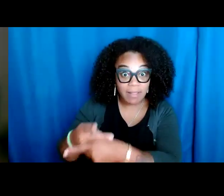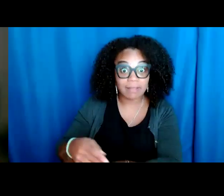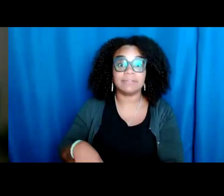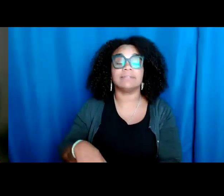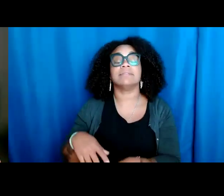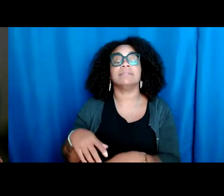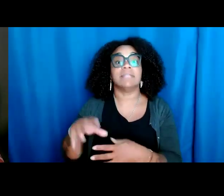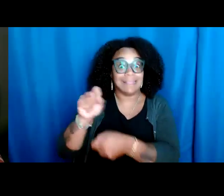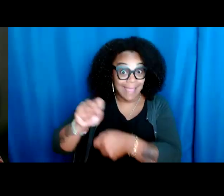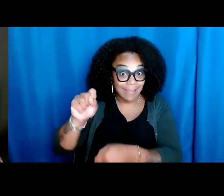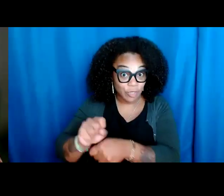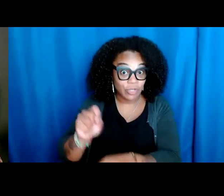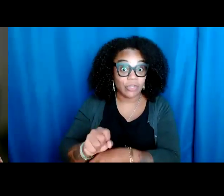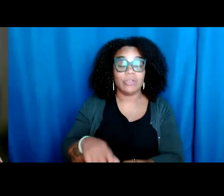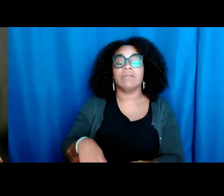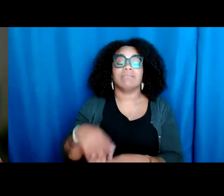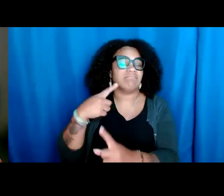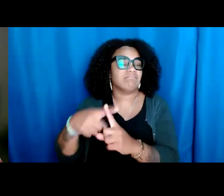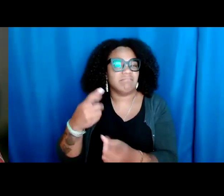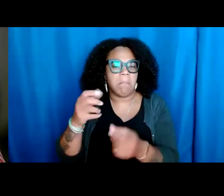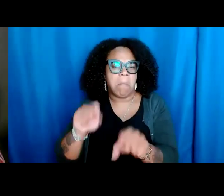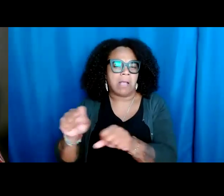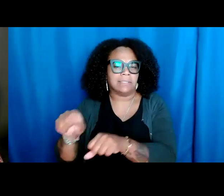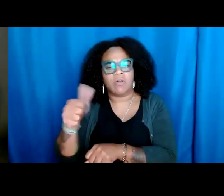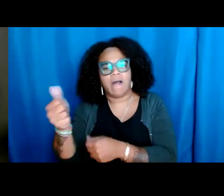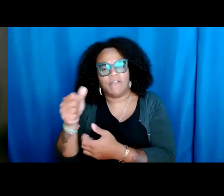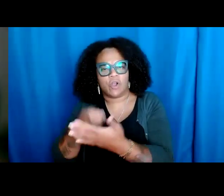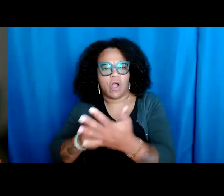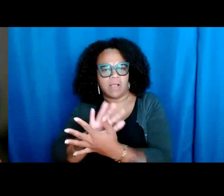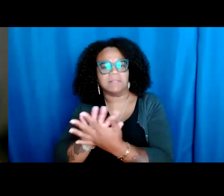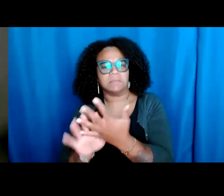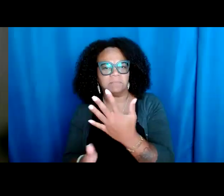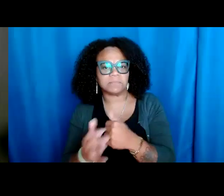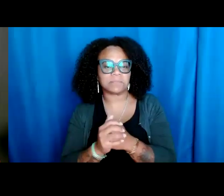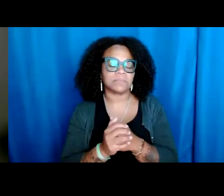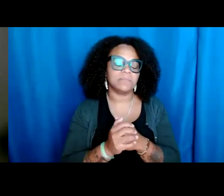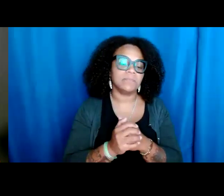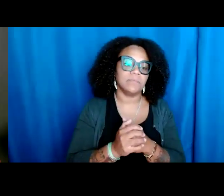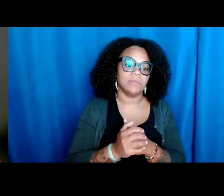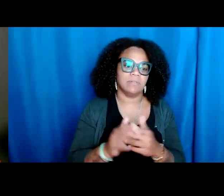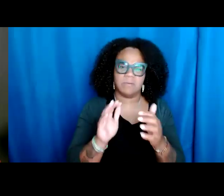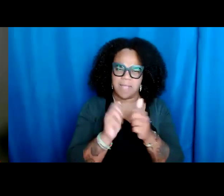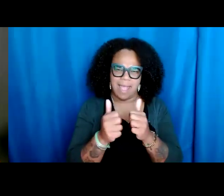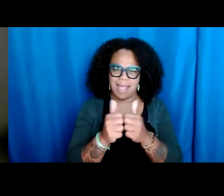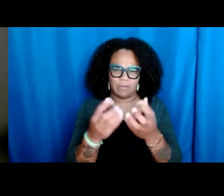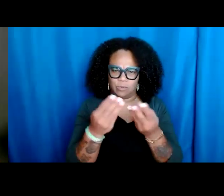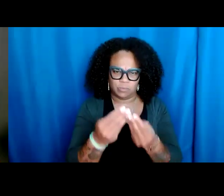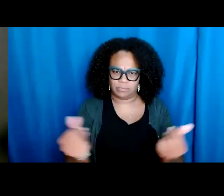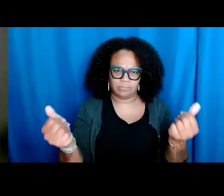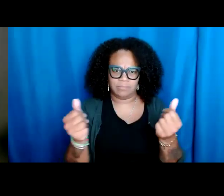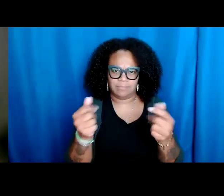the production. You may have some other costs. So, the formula to computing your cost of goods